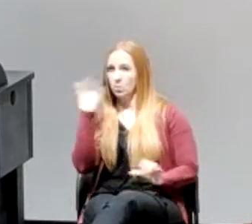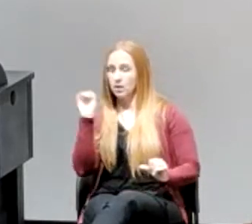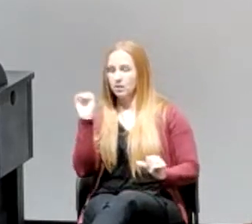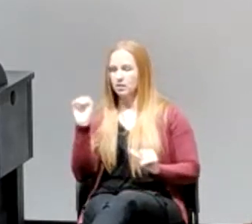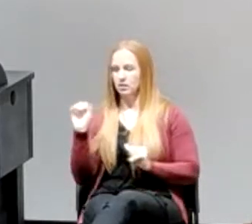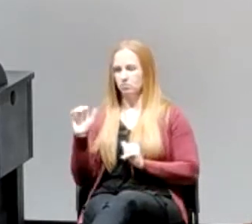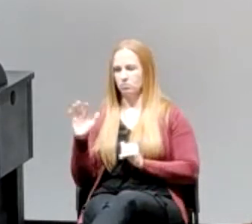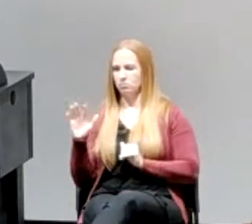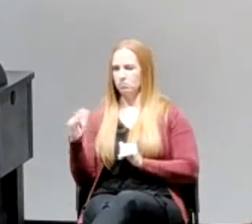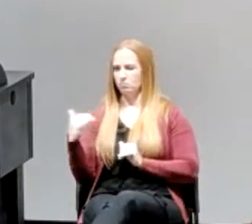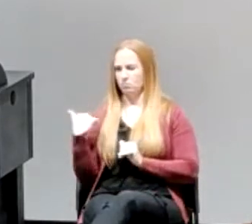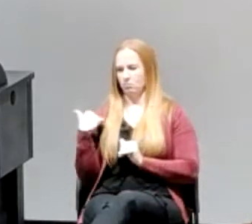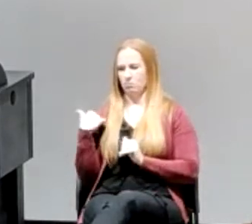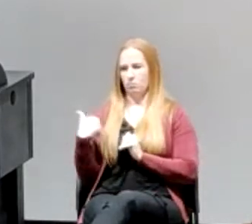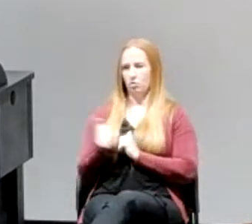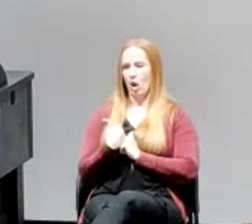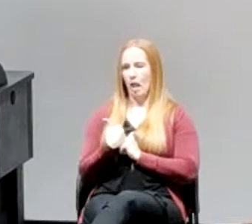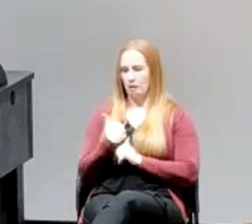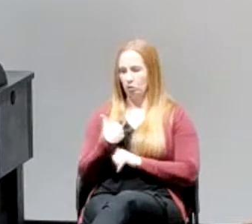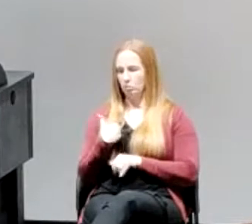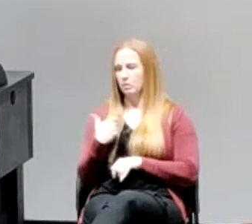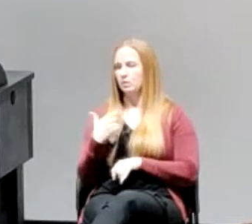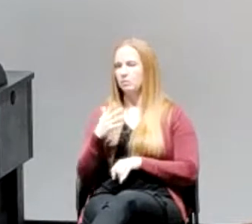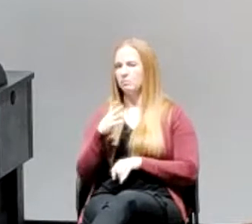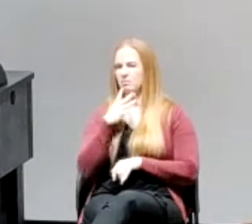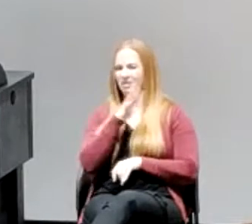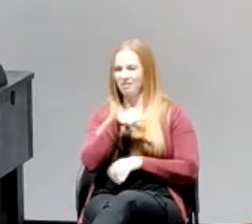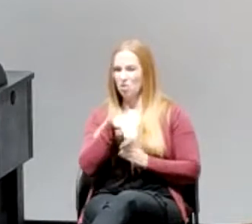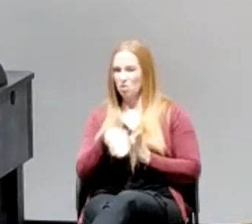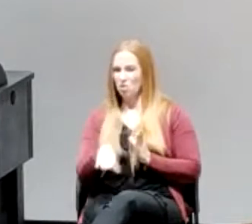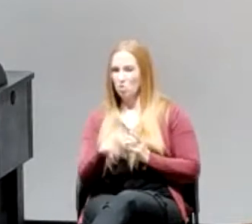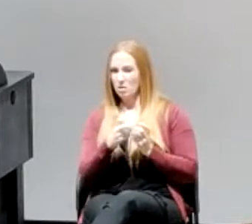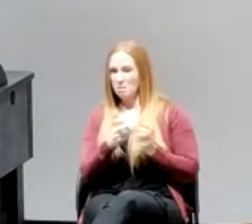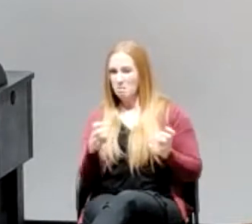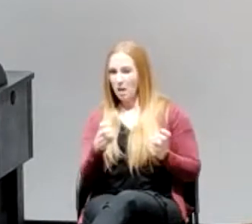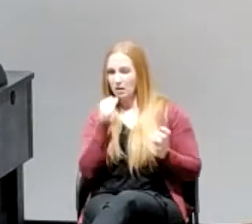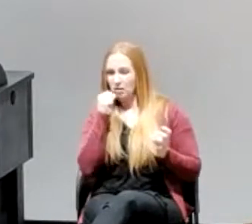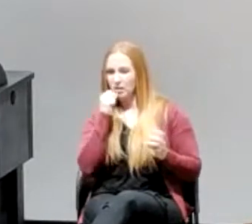y with excitement with coming to spend time and I even dressed the part.